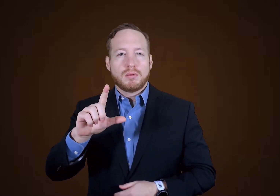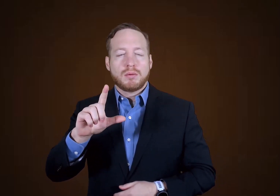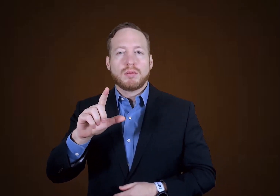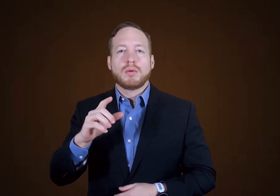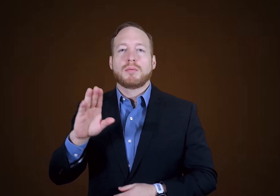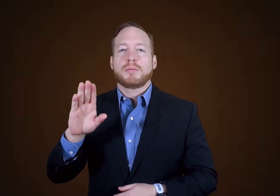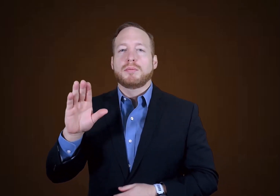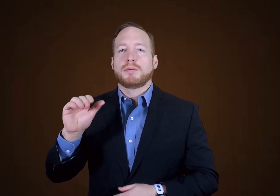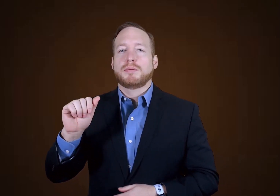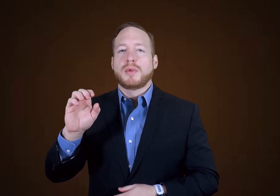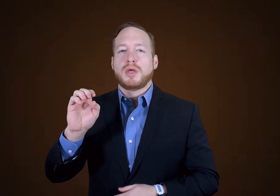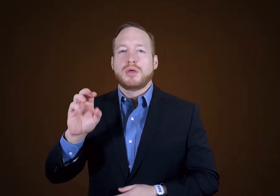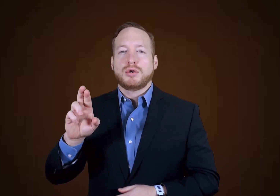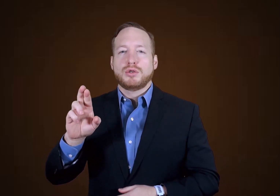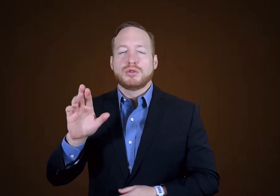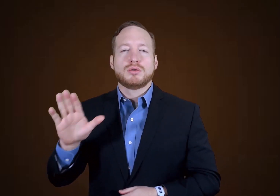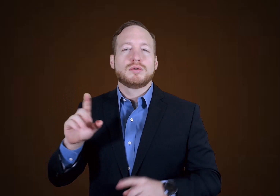we have Michael Baer